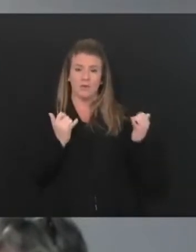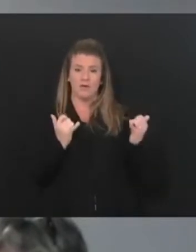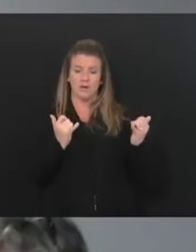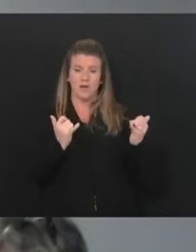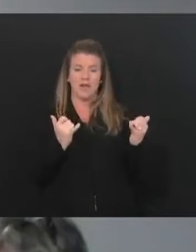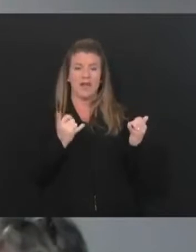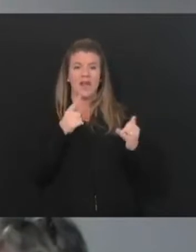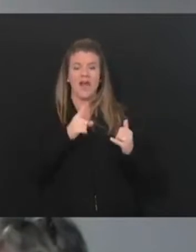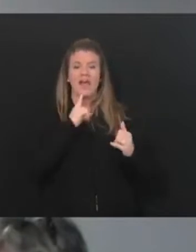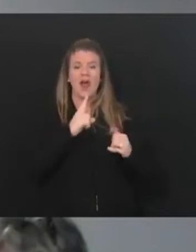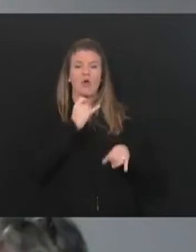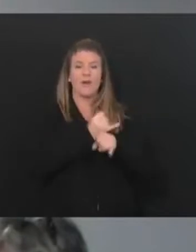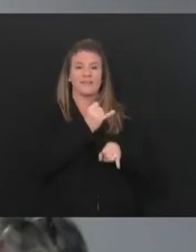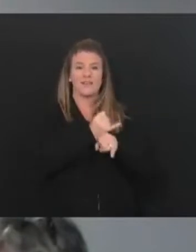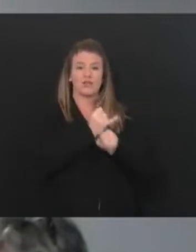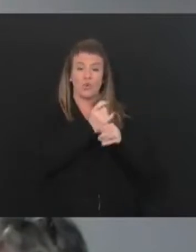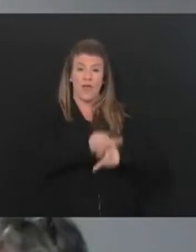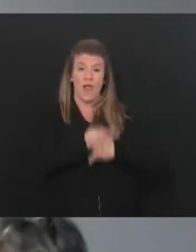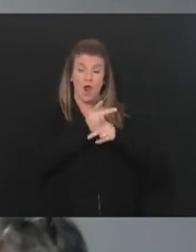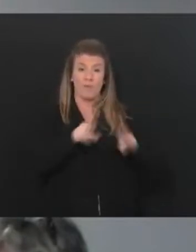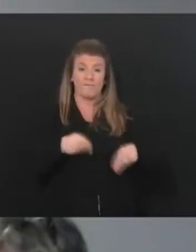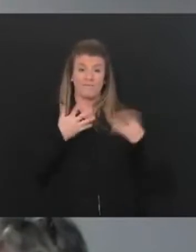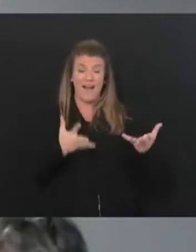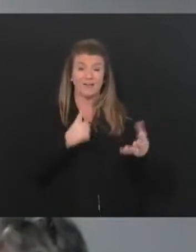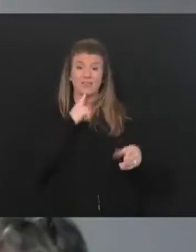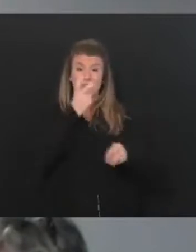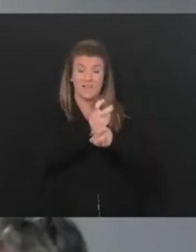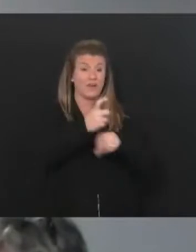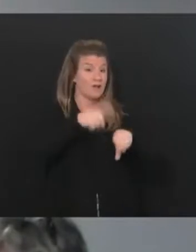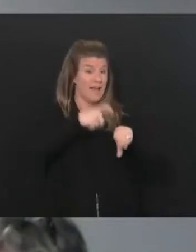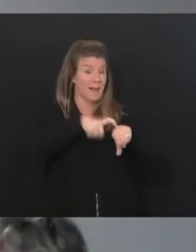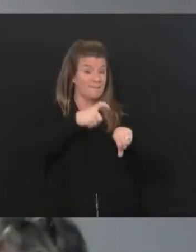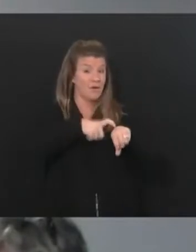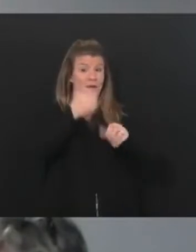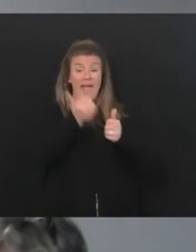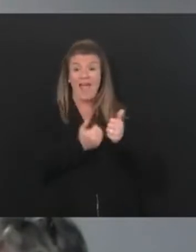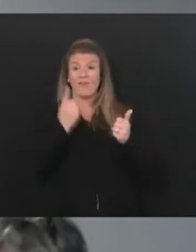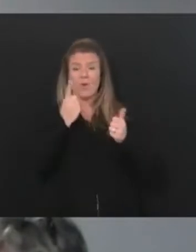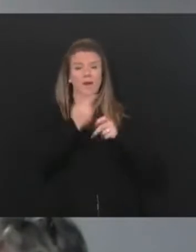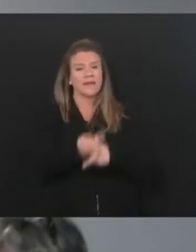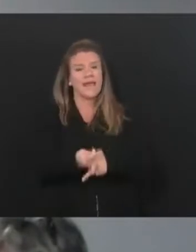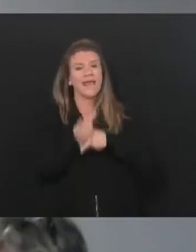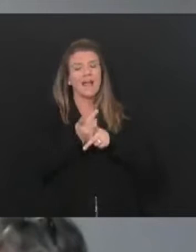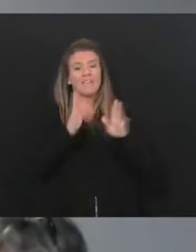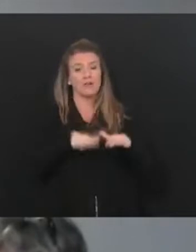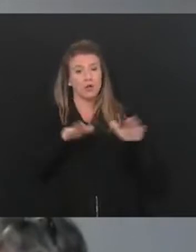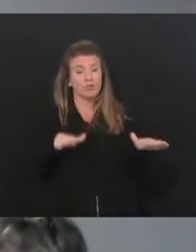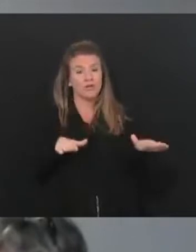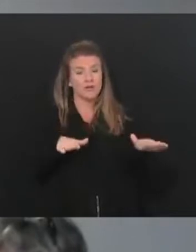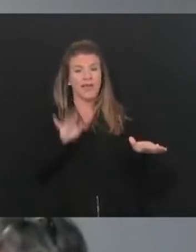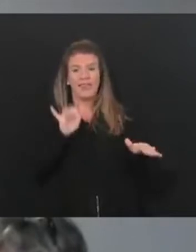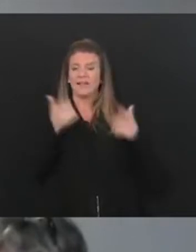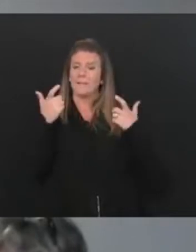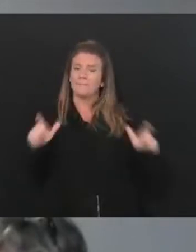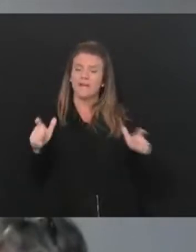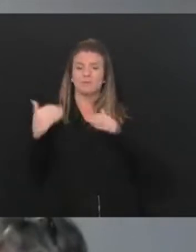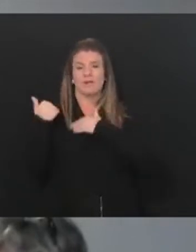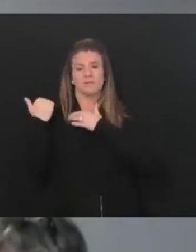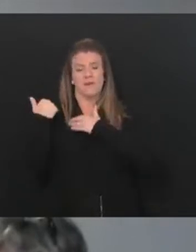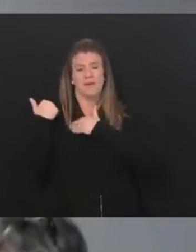WELFARE PROVIDERS, ESPECIALLY OUR EMERGENCY SHELTERS RIGHT NOW AND OUR RESIDENTIAL CARE PROVIDERS. IT'S A DIFFICULT TIME FOR